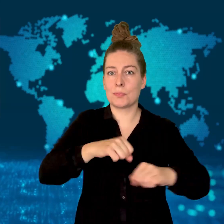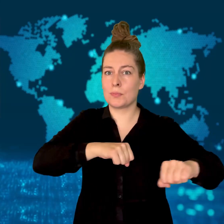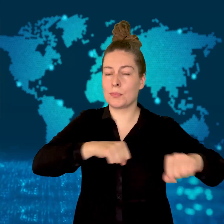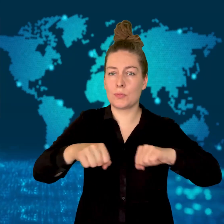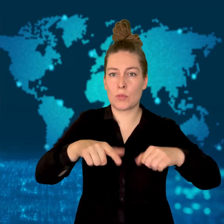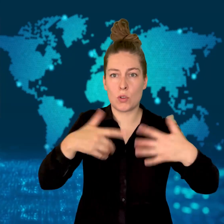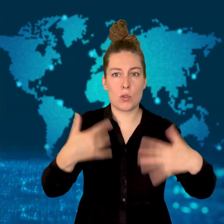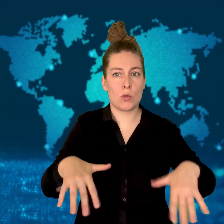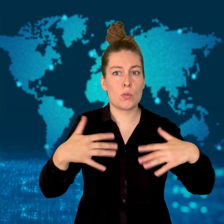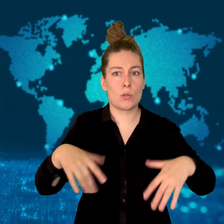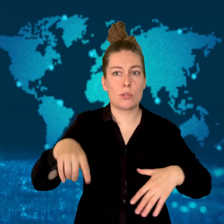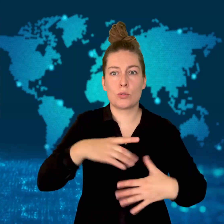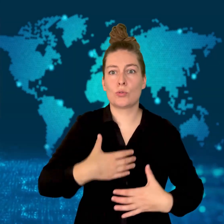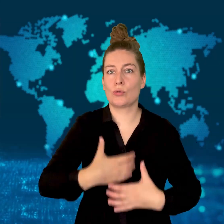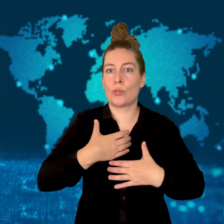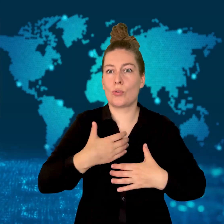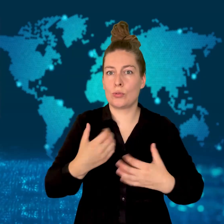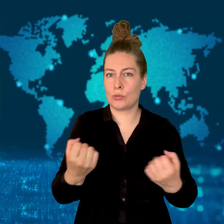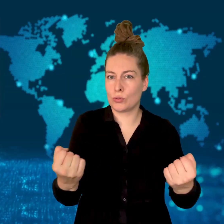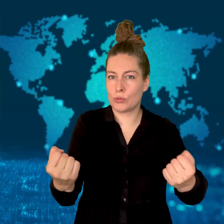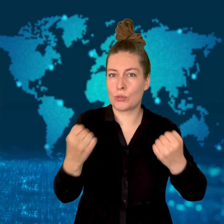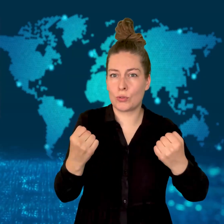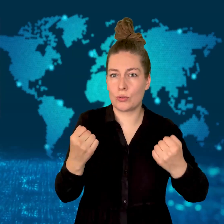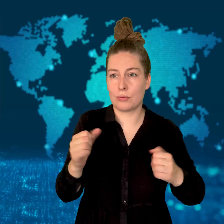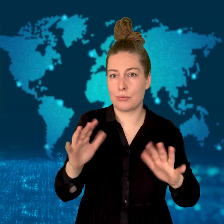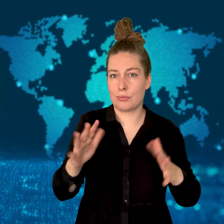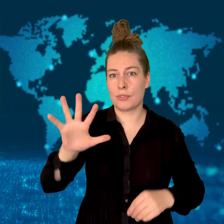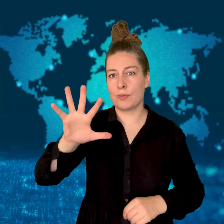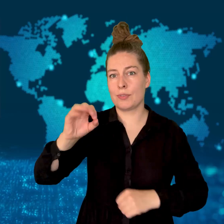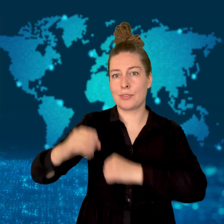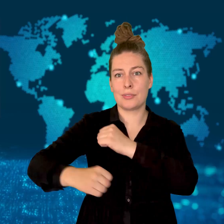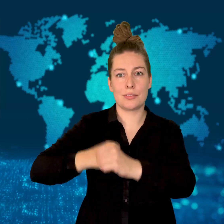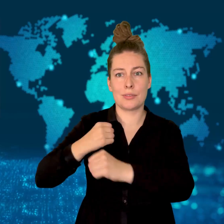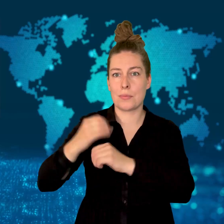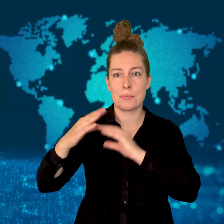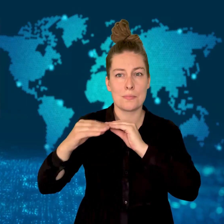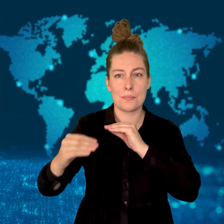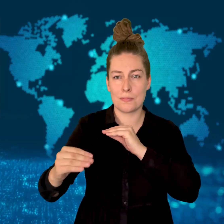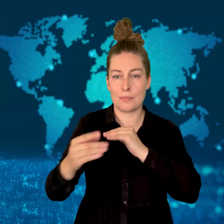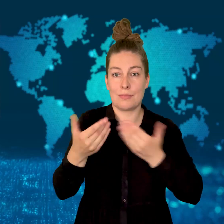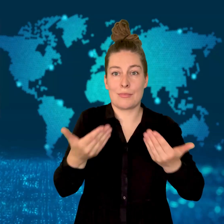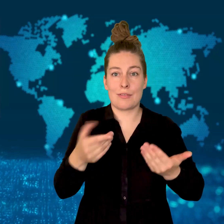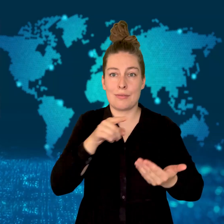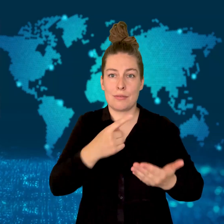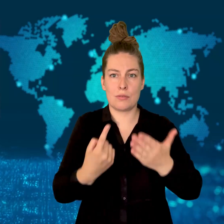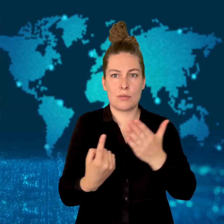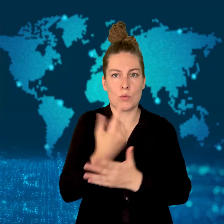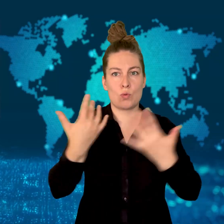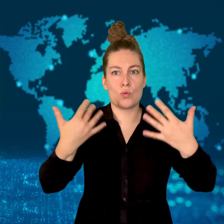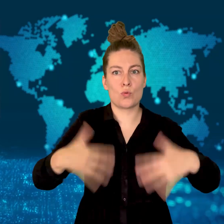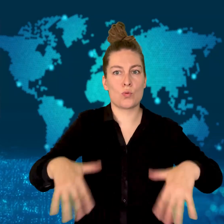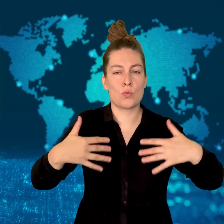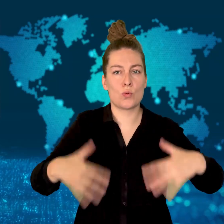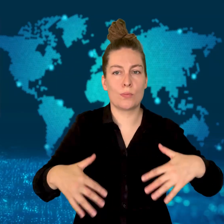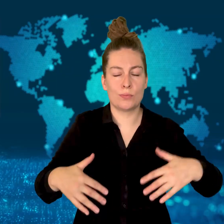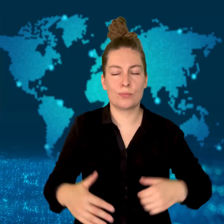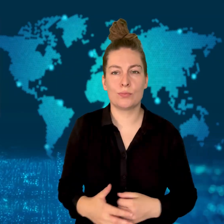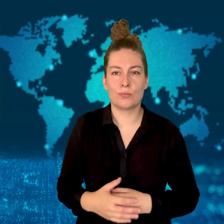The earthquake was the biggest to affect the region in more than fifty years.